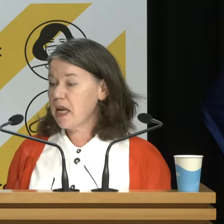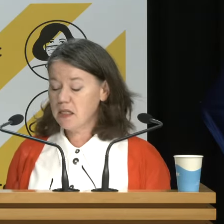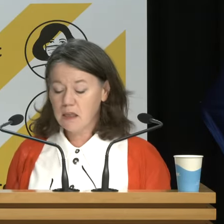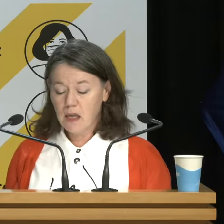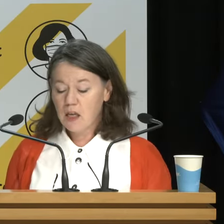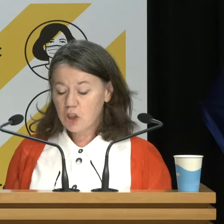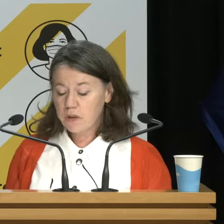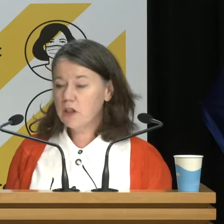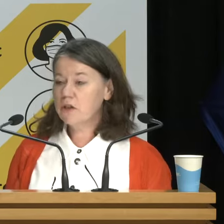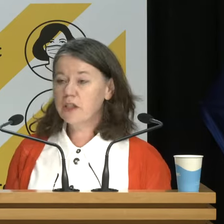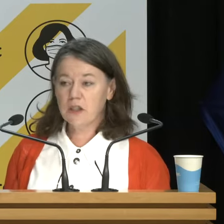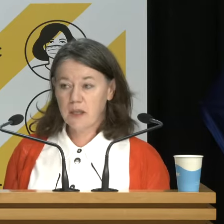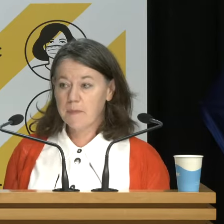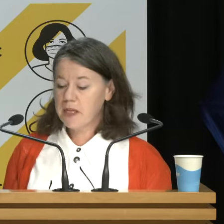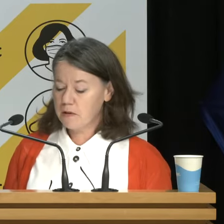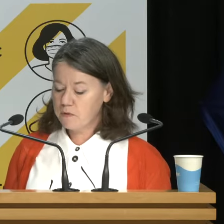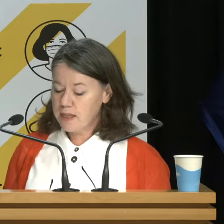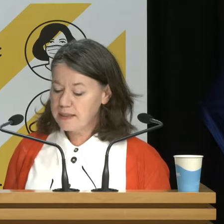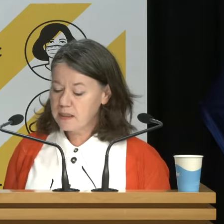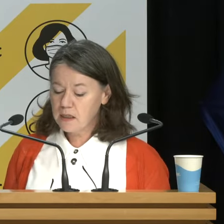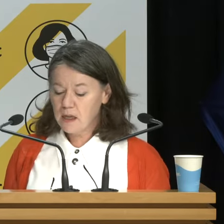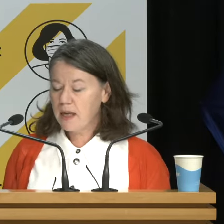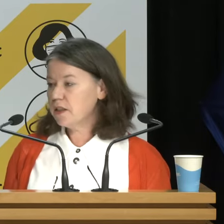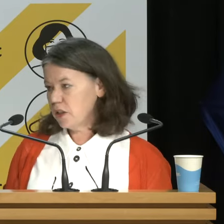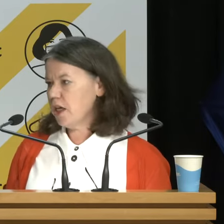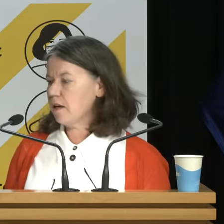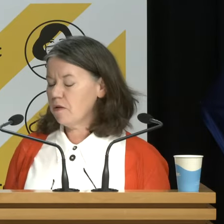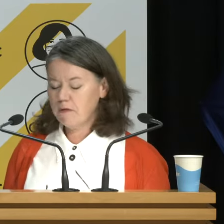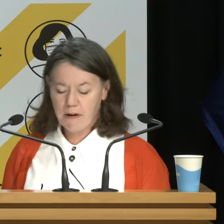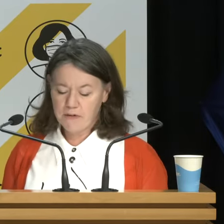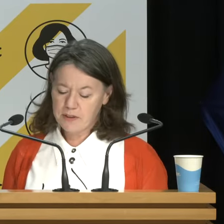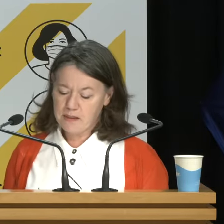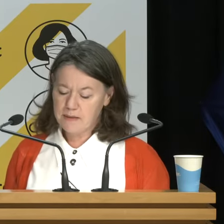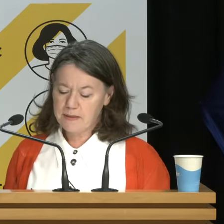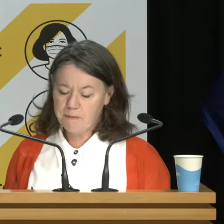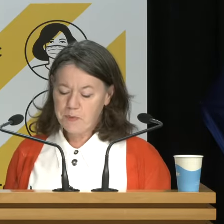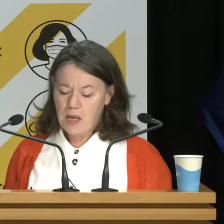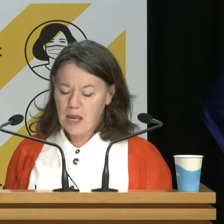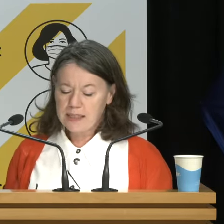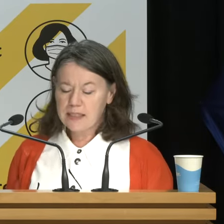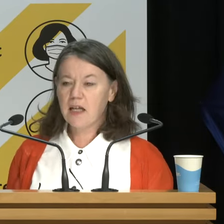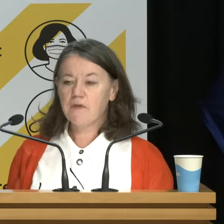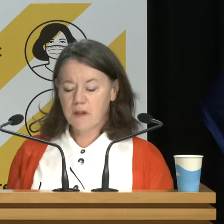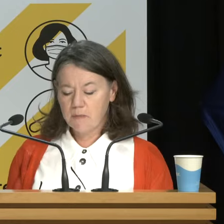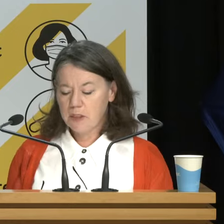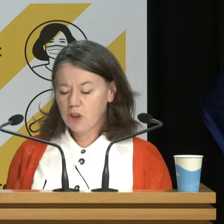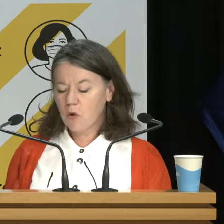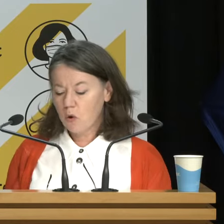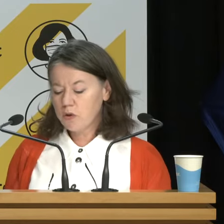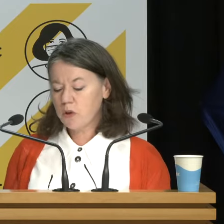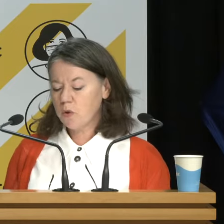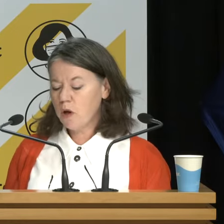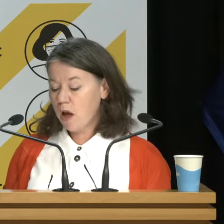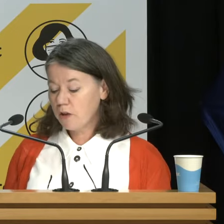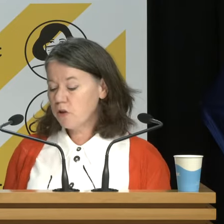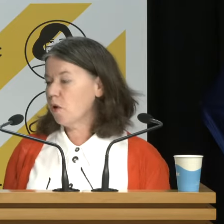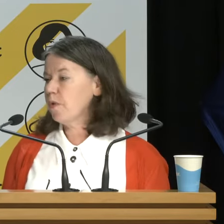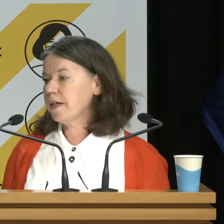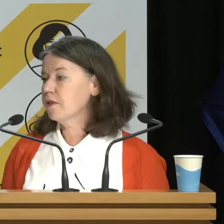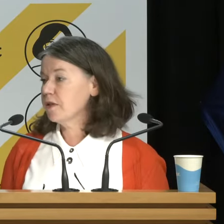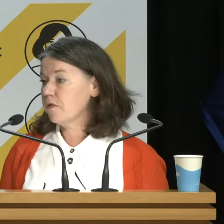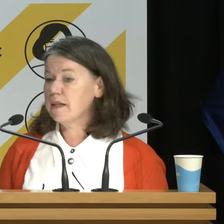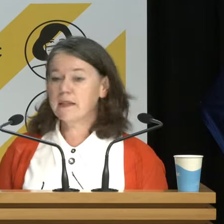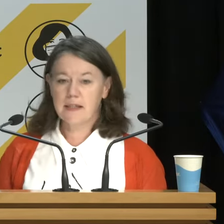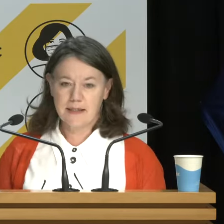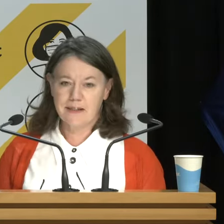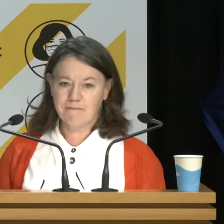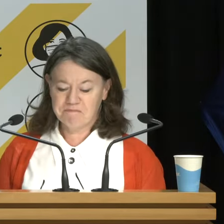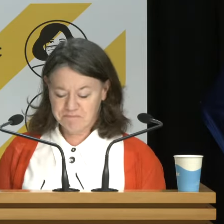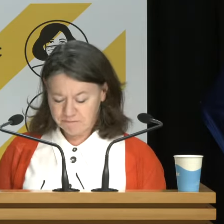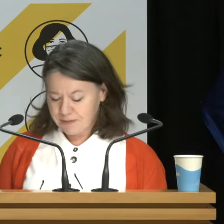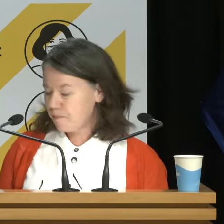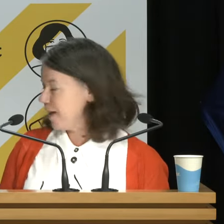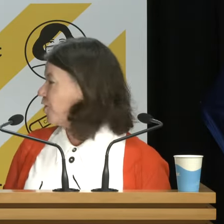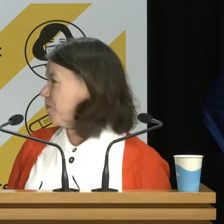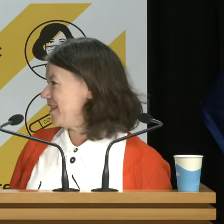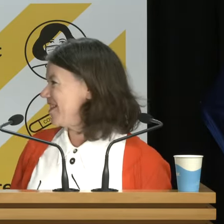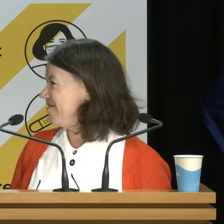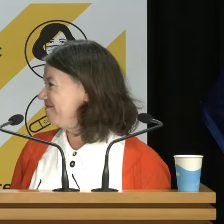Public health service to ensure